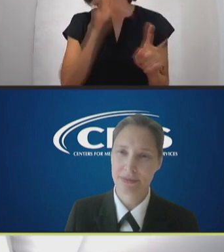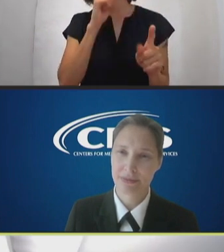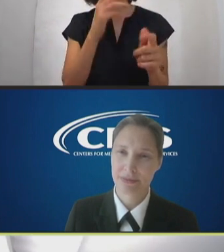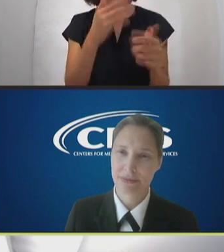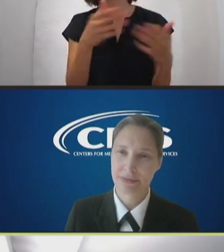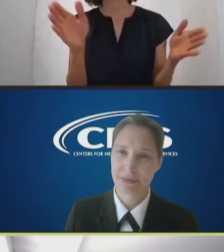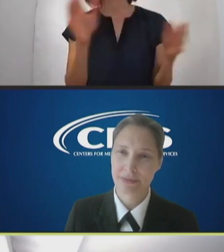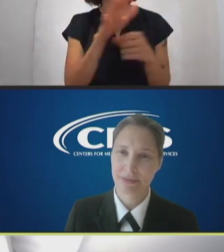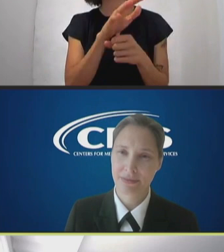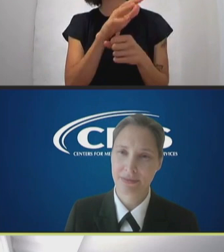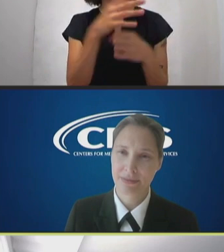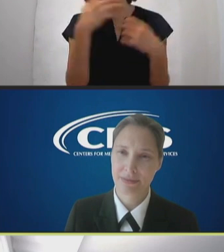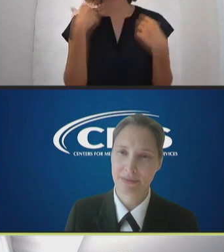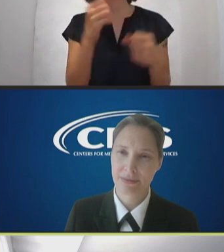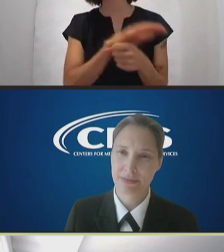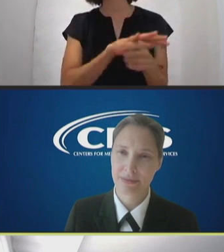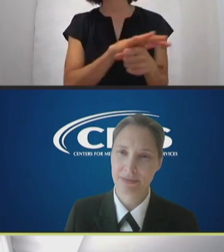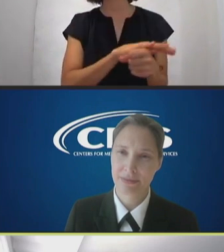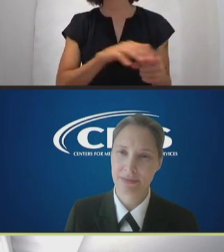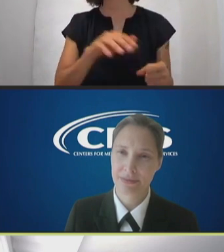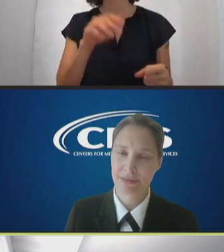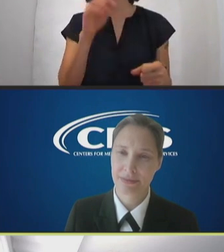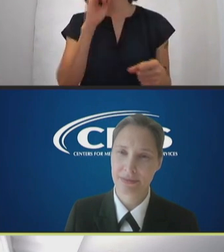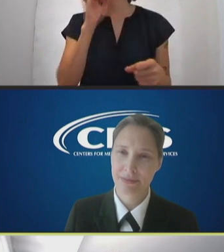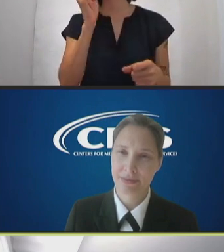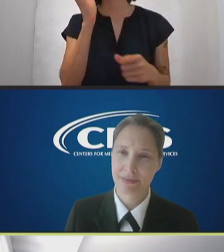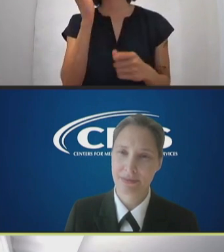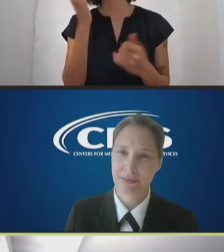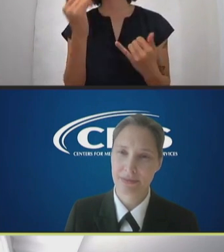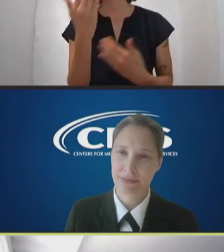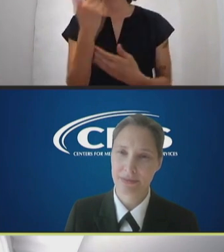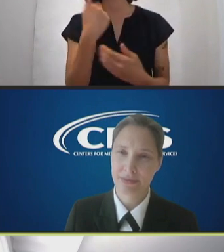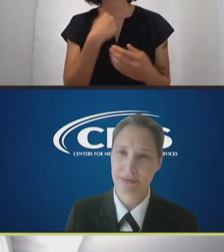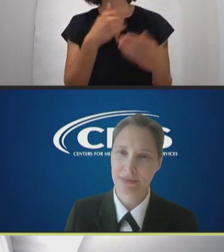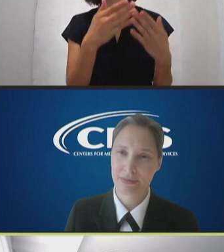morning that said the public health sites actually have a lot of difficulties billing.